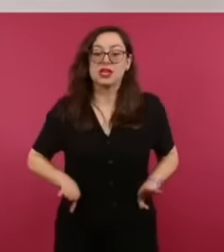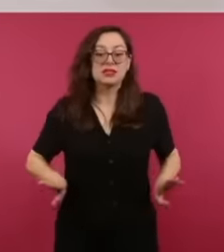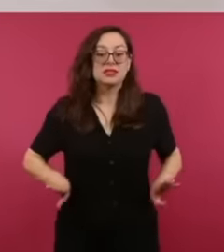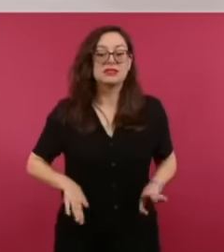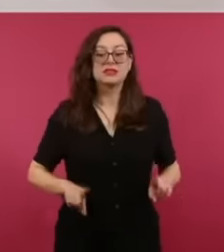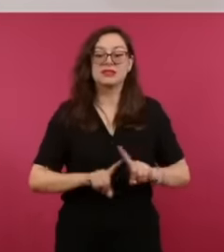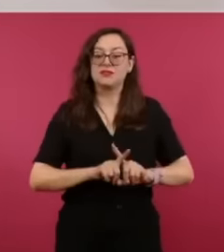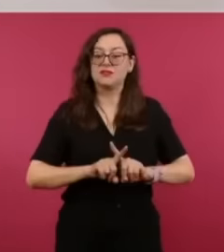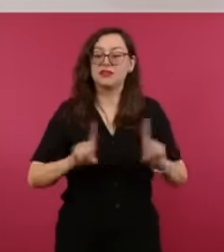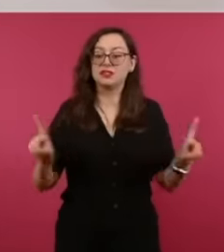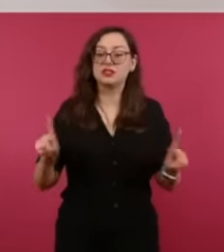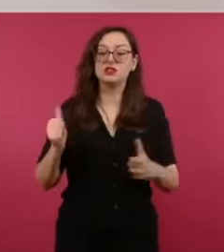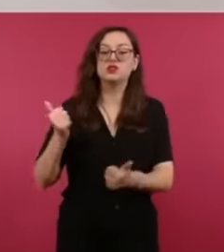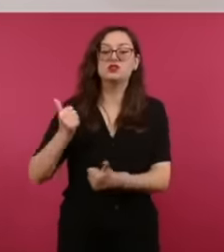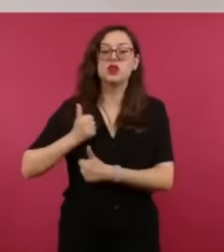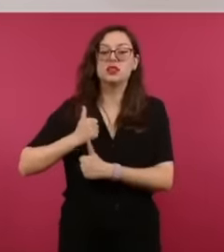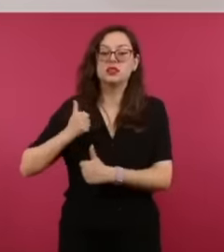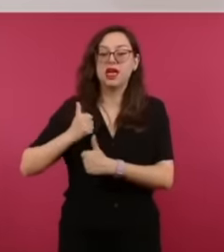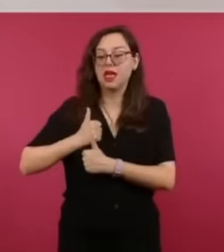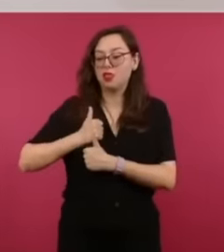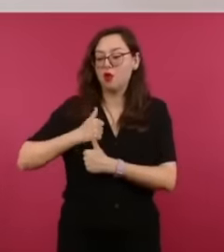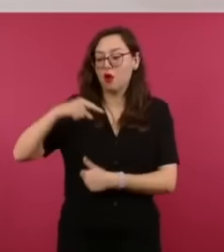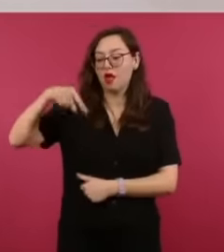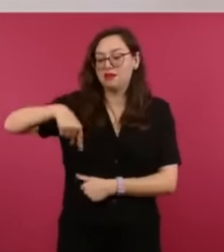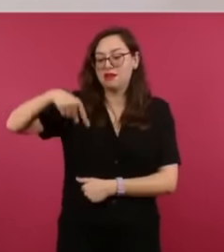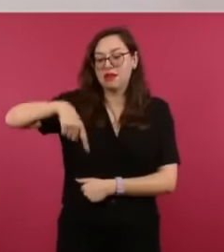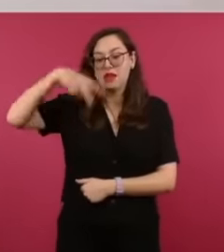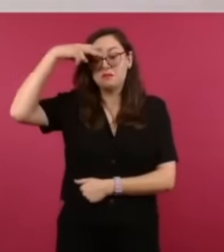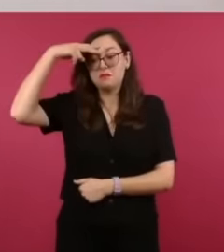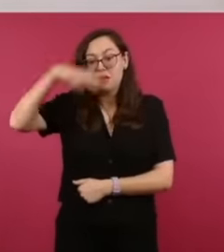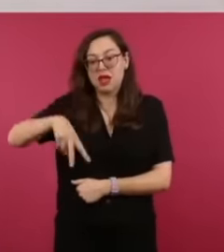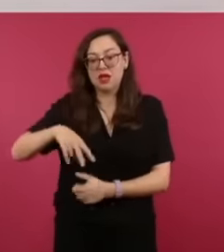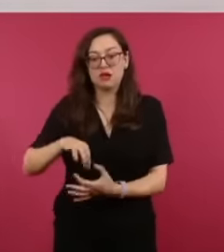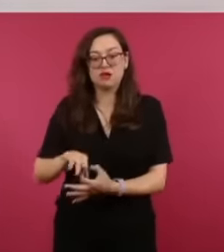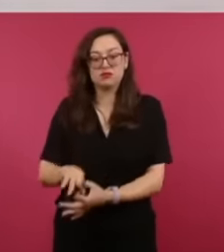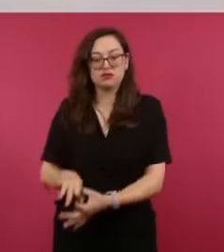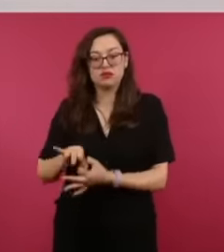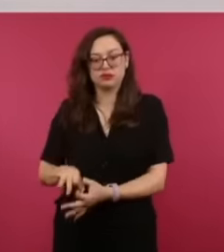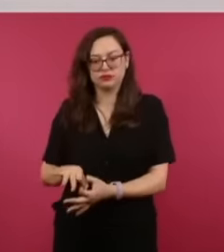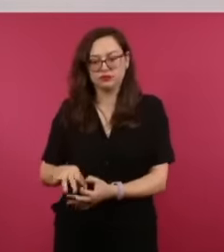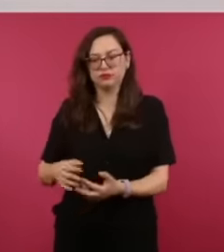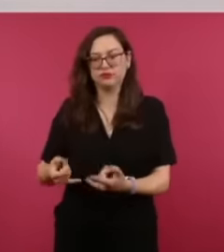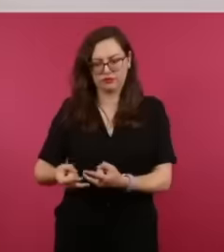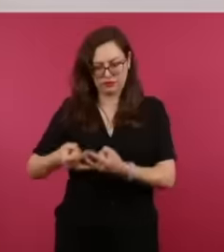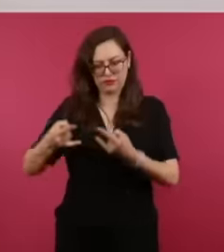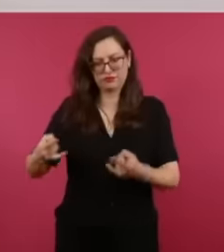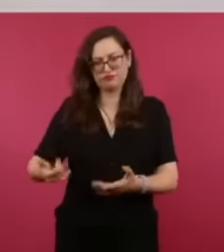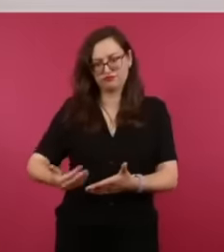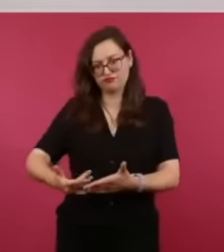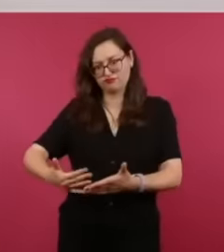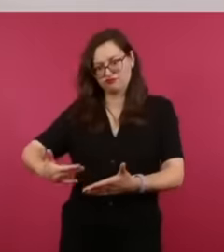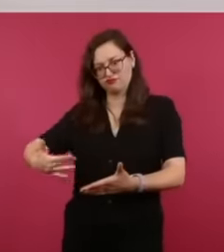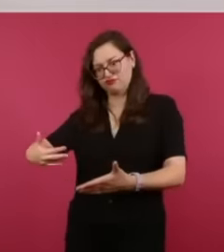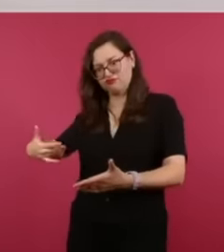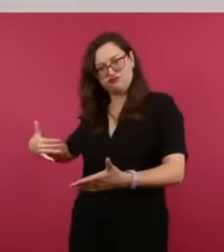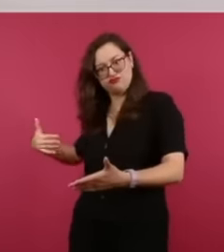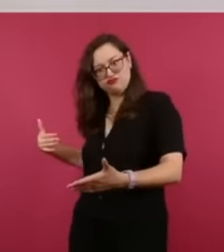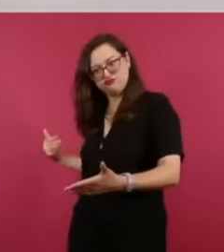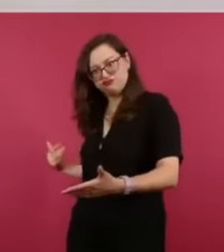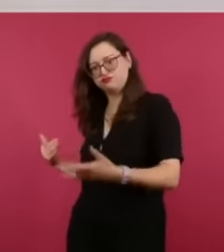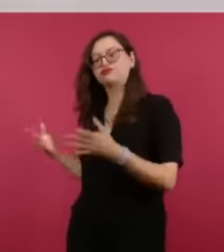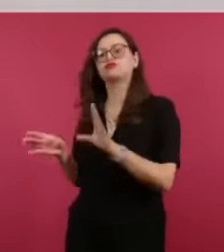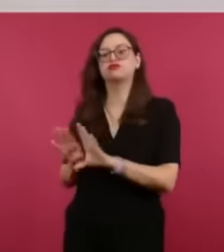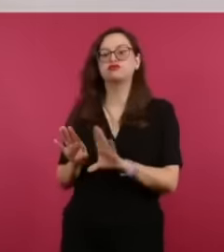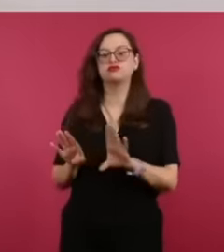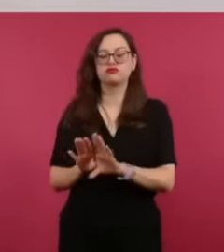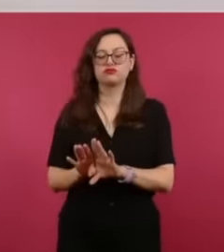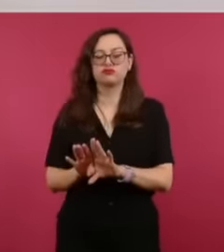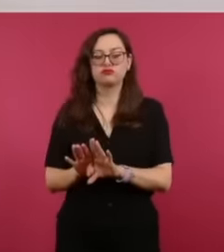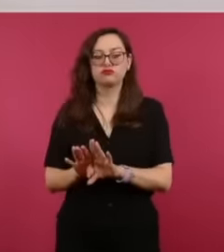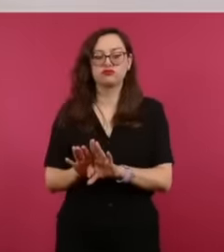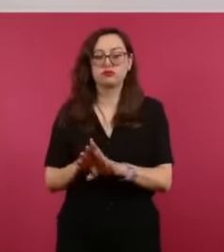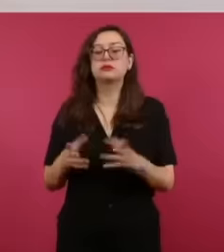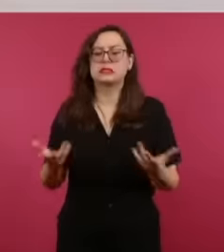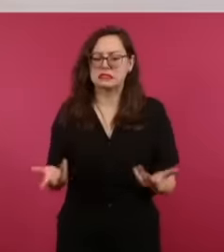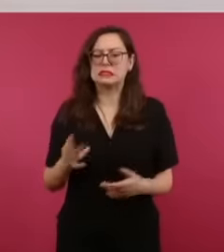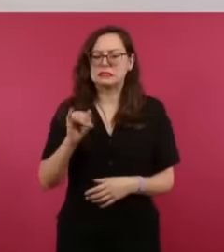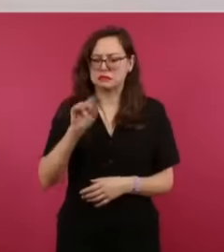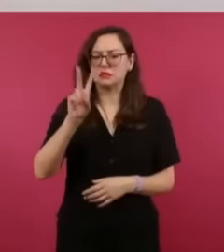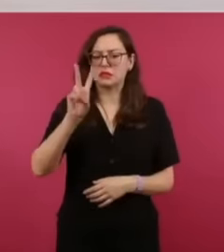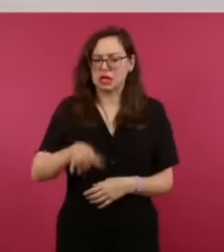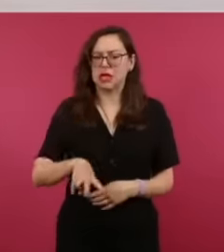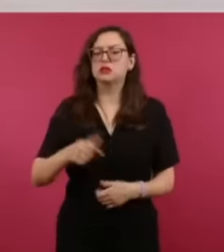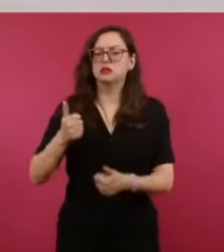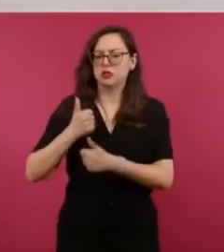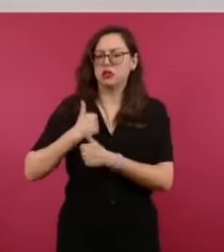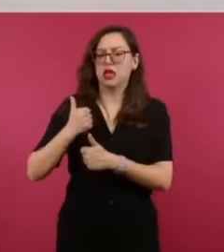matter of following the history of the Mexican army. They have had stains,